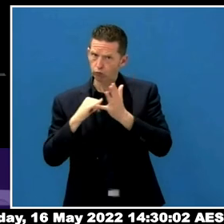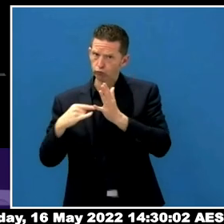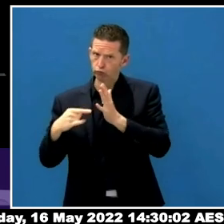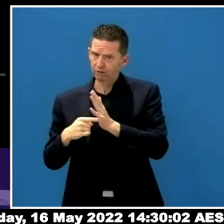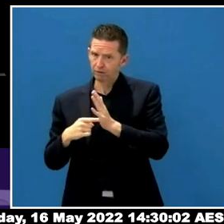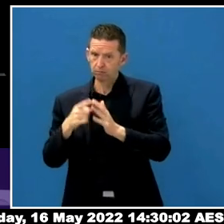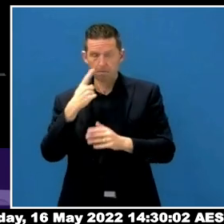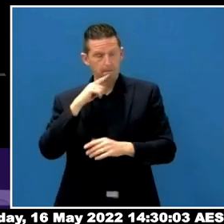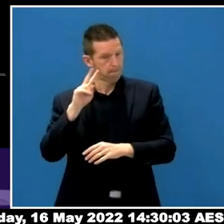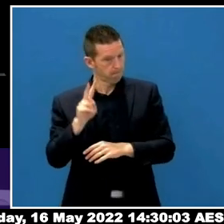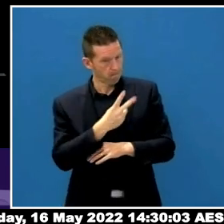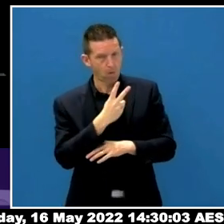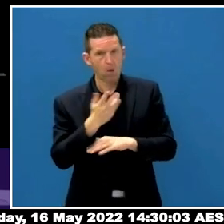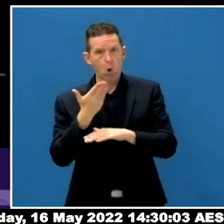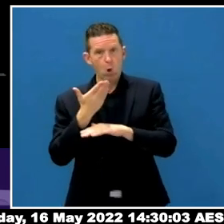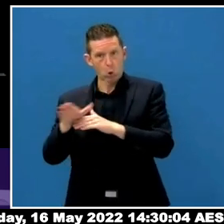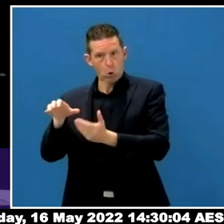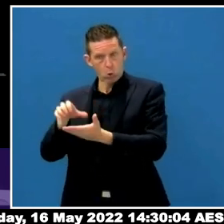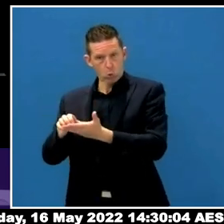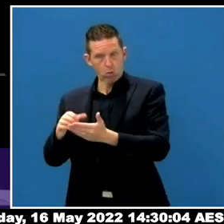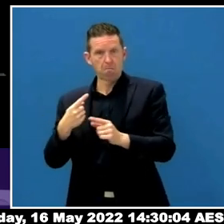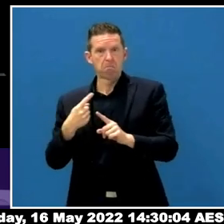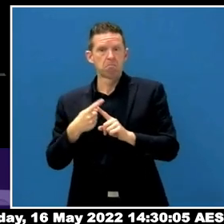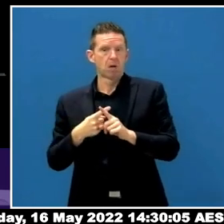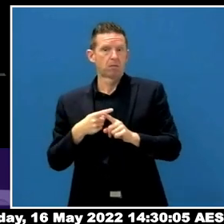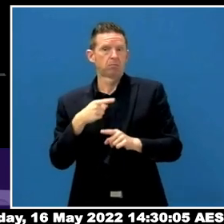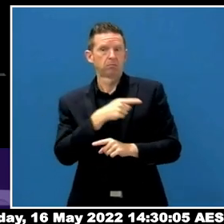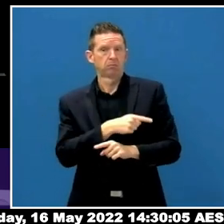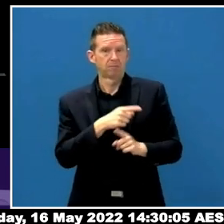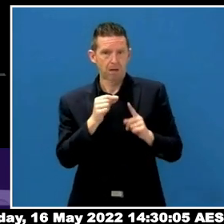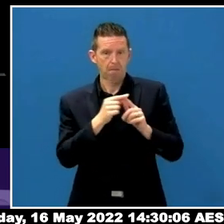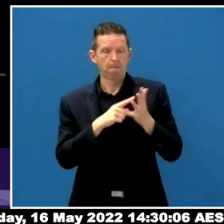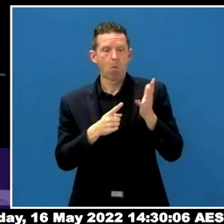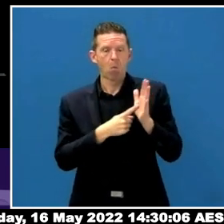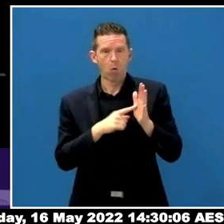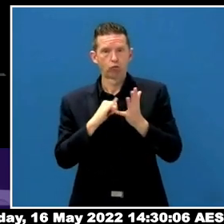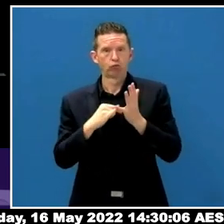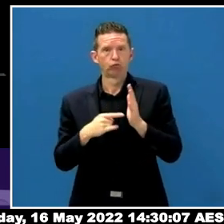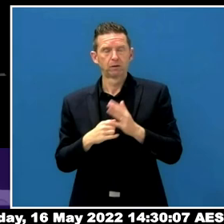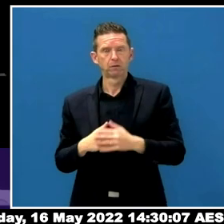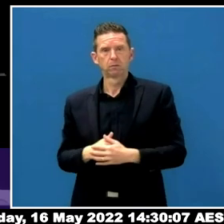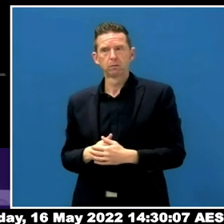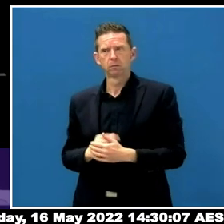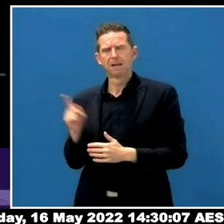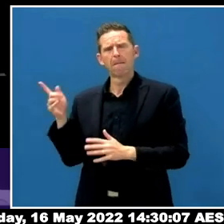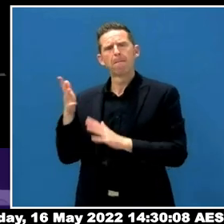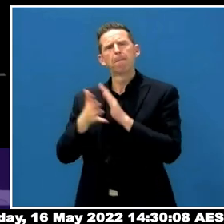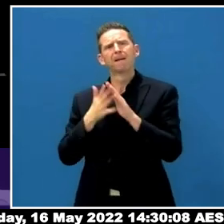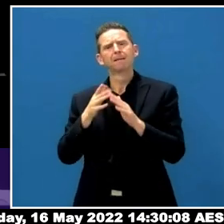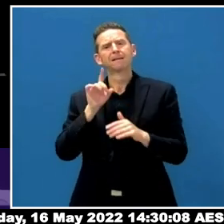Is that based on the observations when you - When I have gone down there, yes.